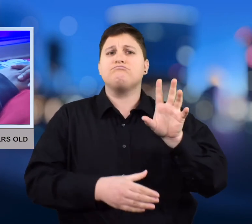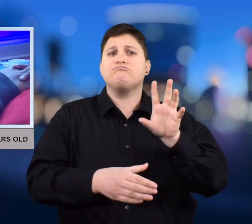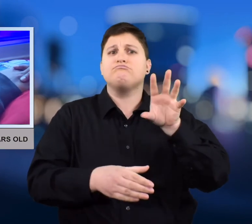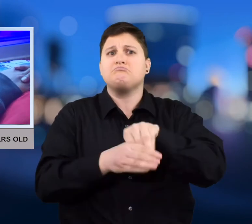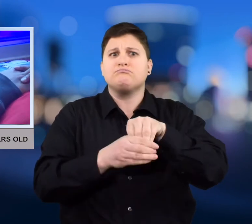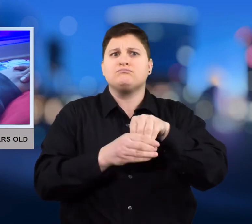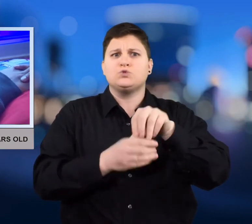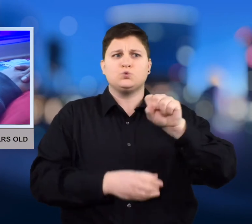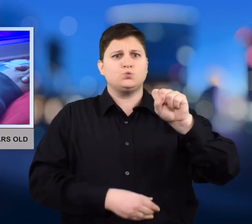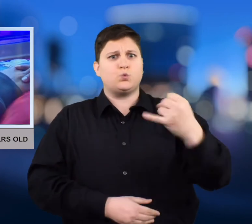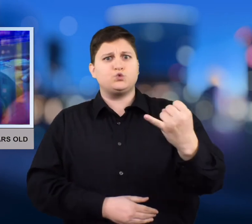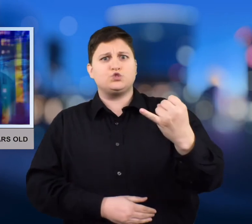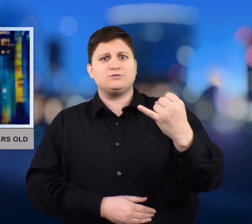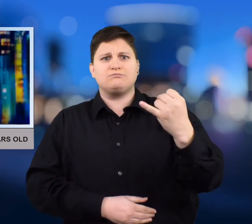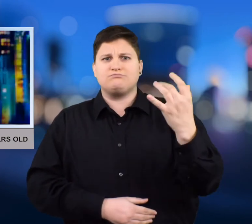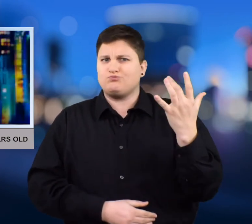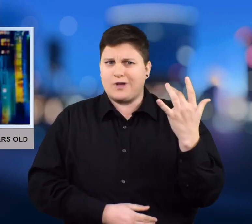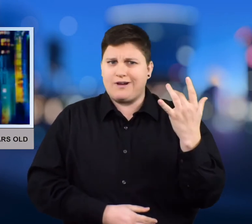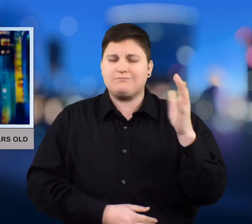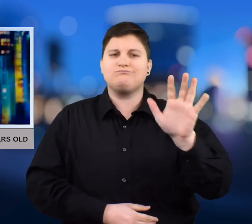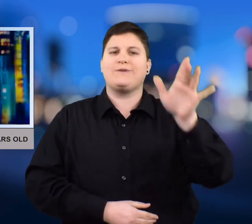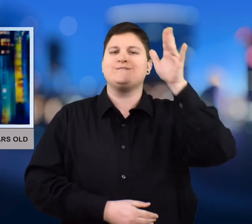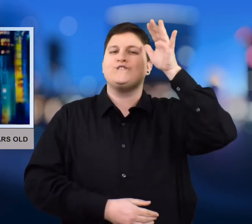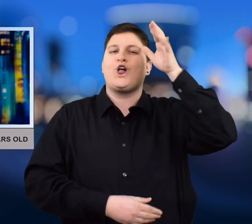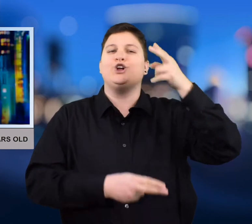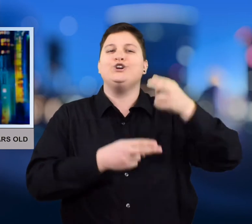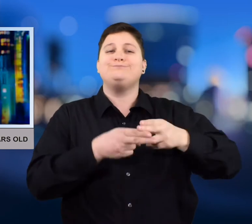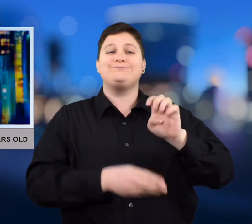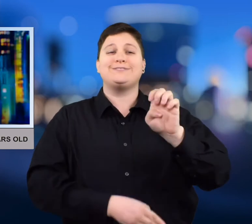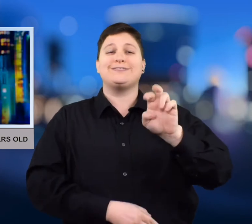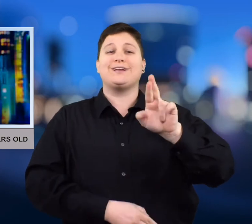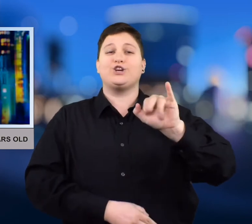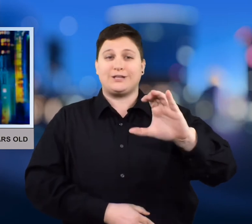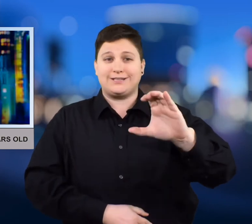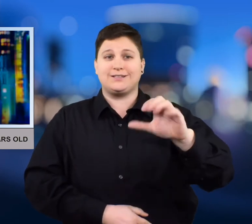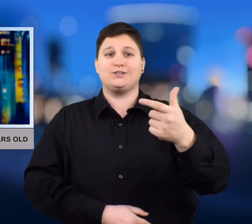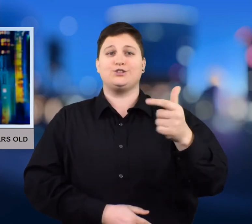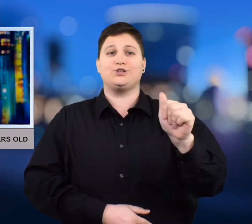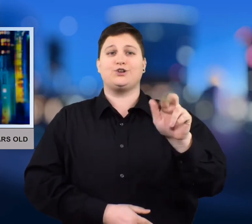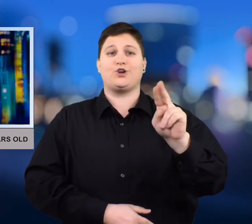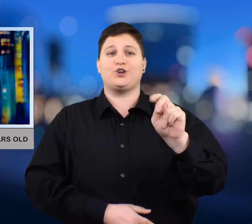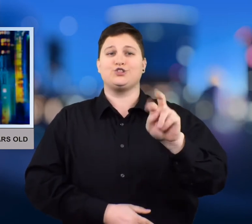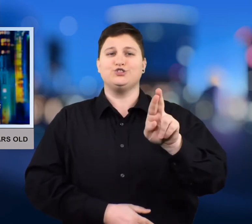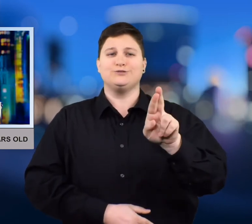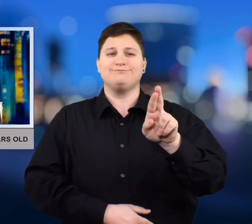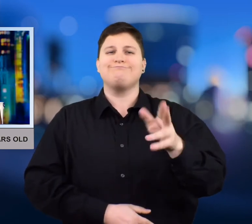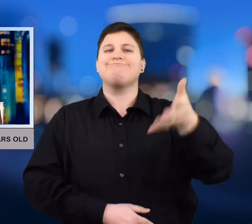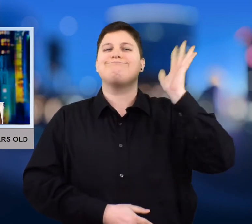Garner was the oldest daughter of Eric Garner.